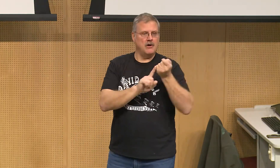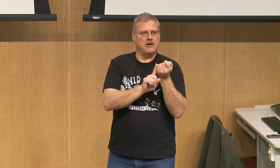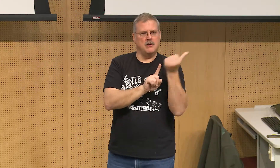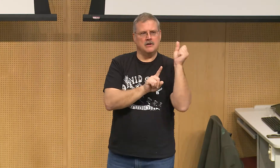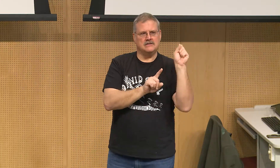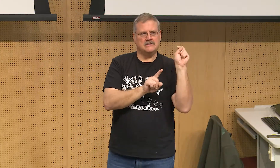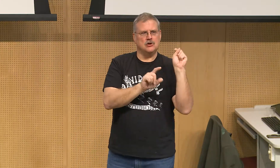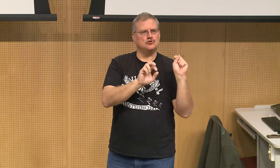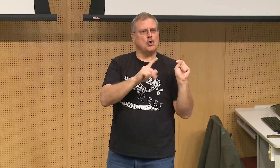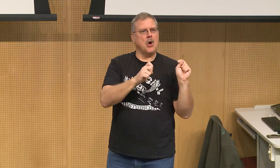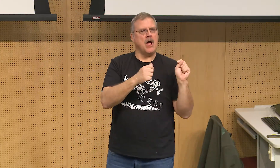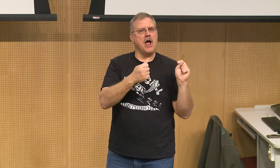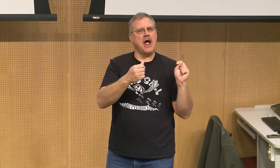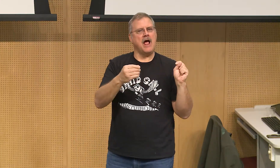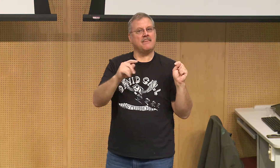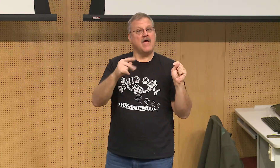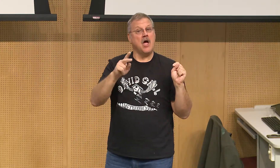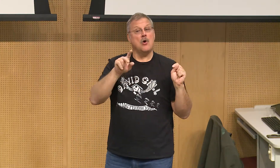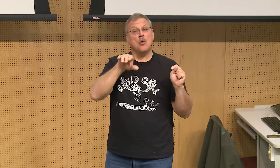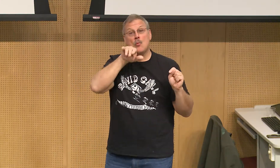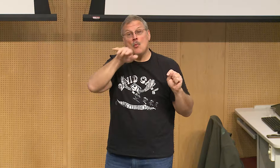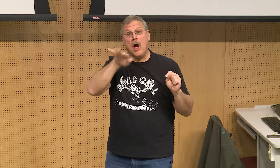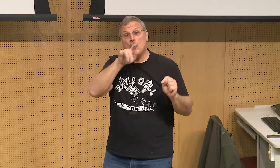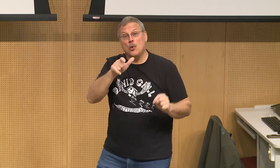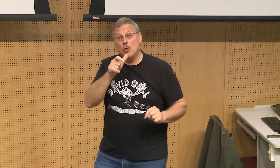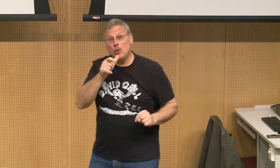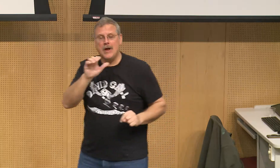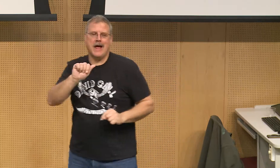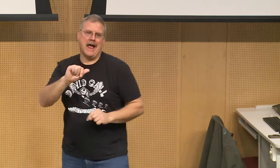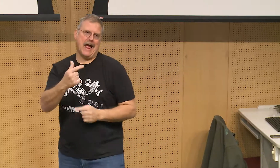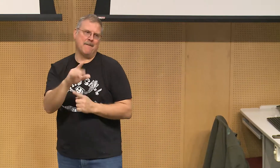so I got rid of the saint part